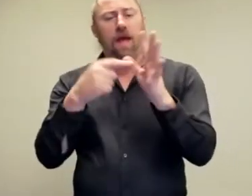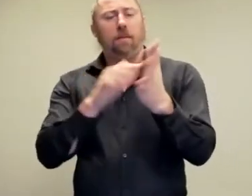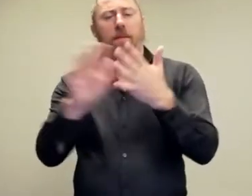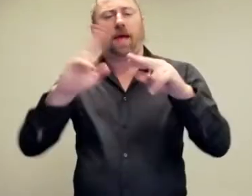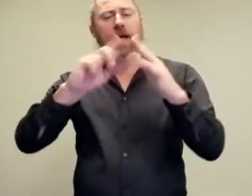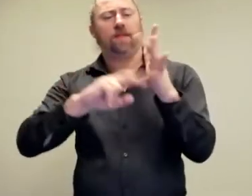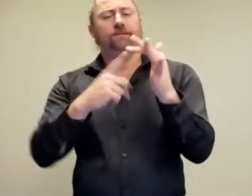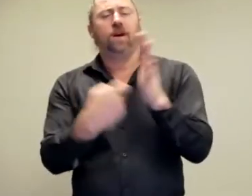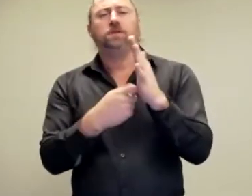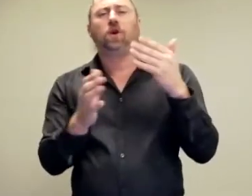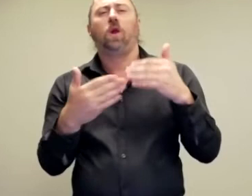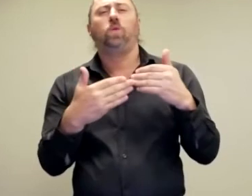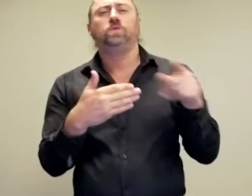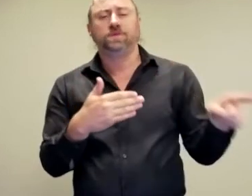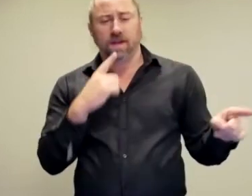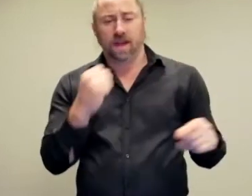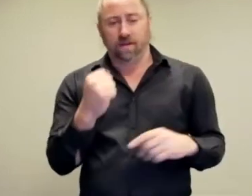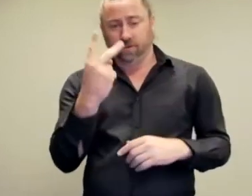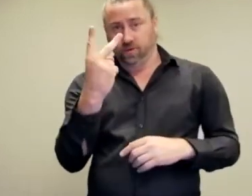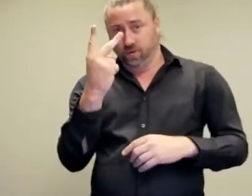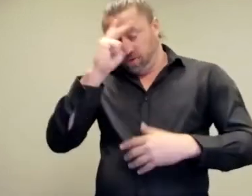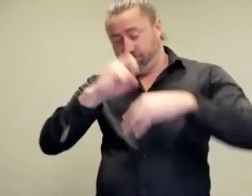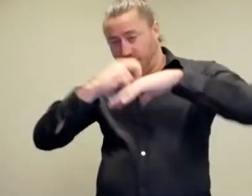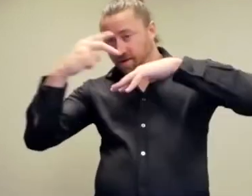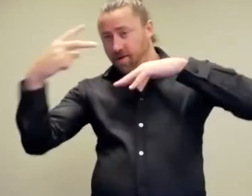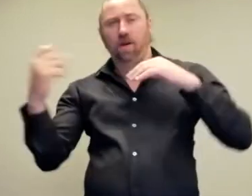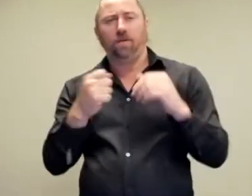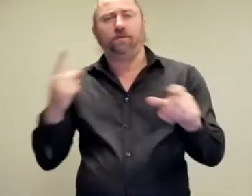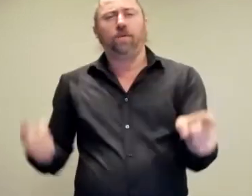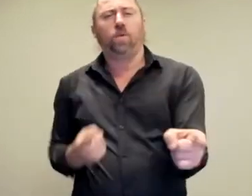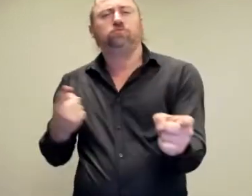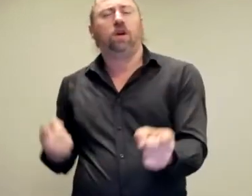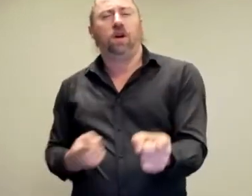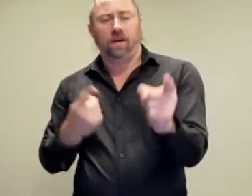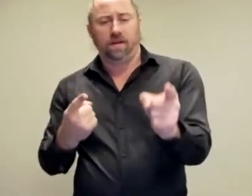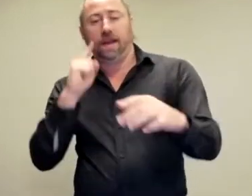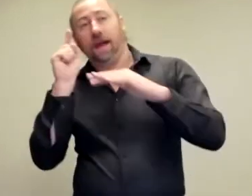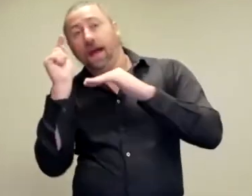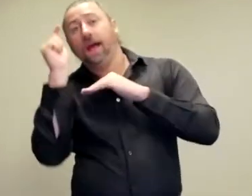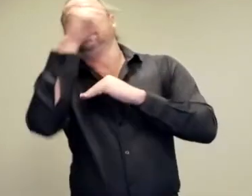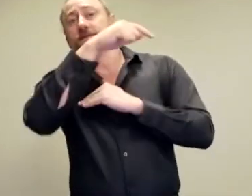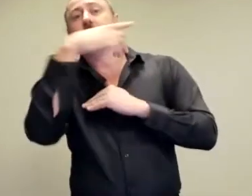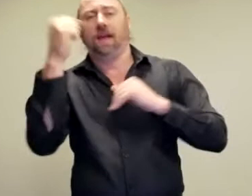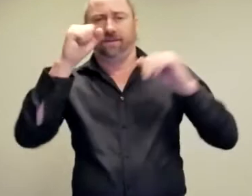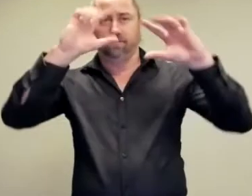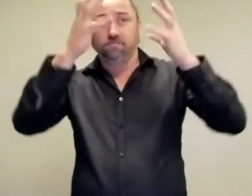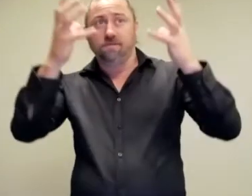a couple flee the foreboding structure of the four-wheel drive. In the background a looming storm composed by